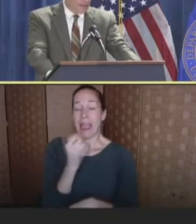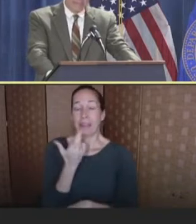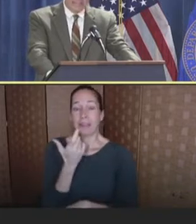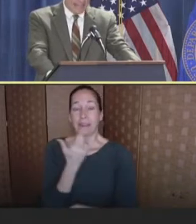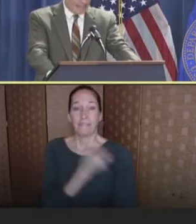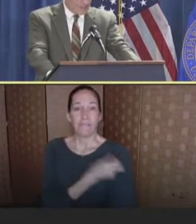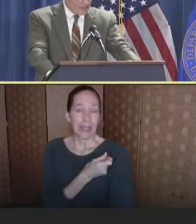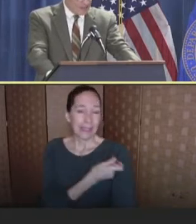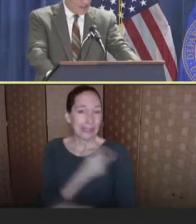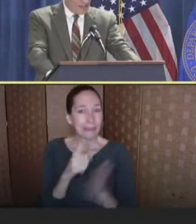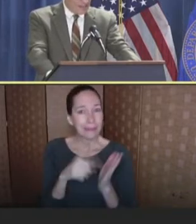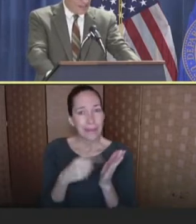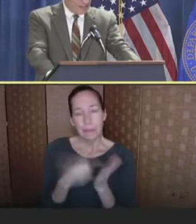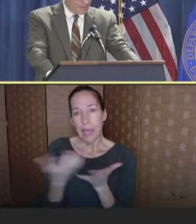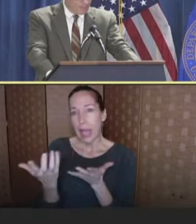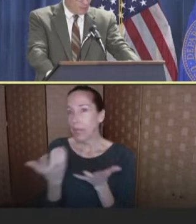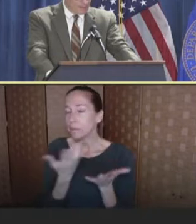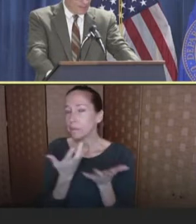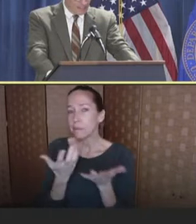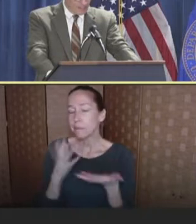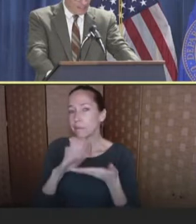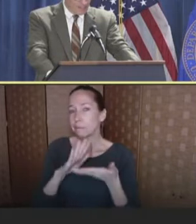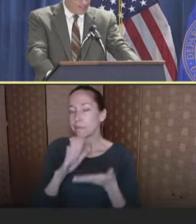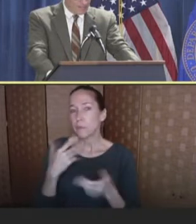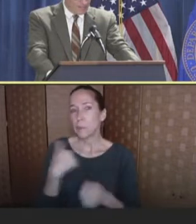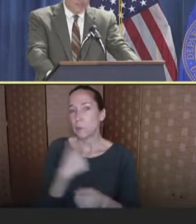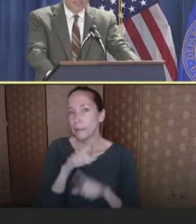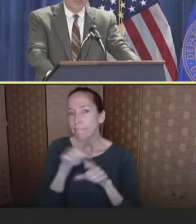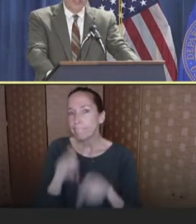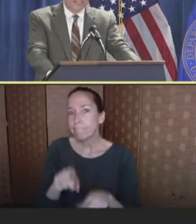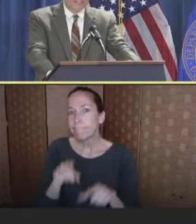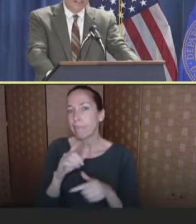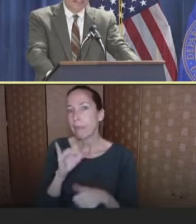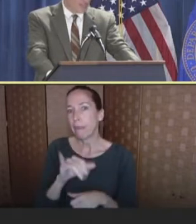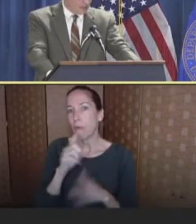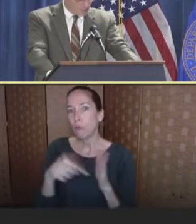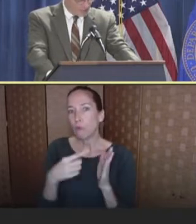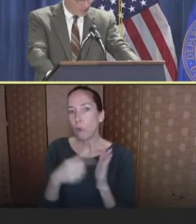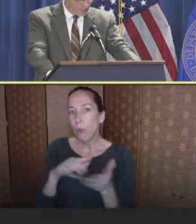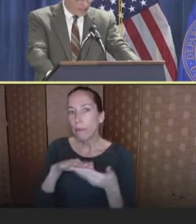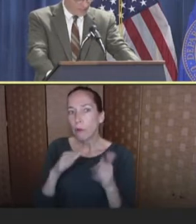plays in improving vaccine confidence such as tetanus vaccine or shingles vaccine.